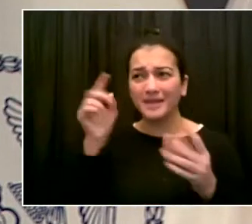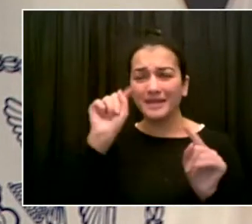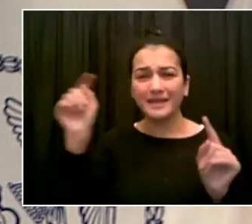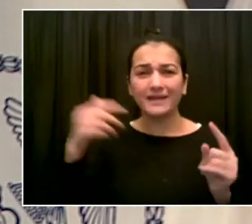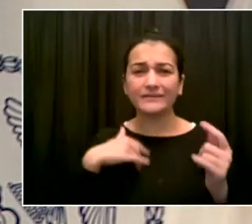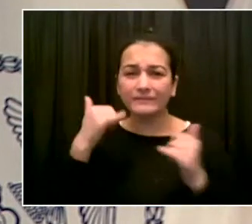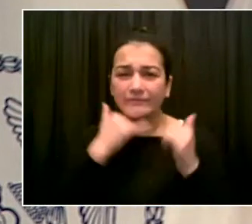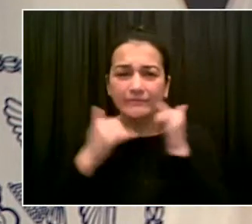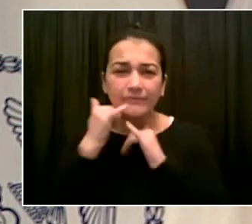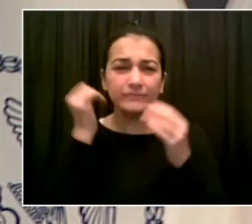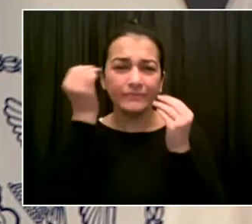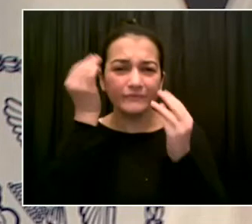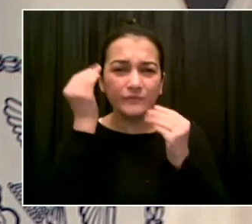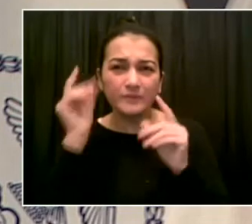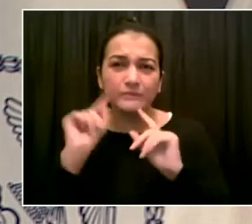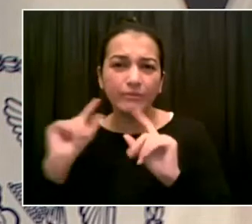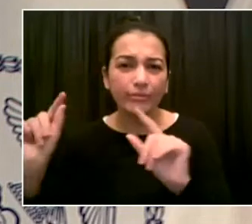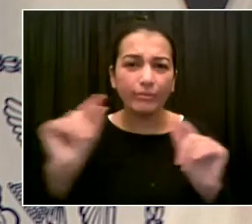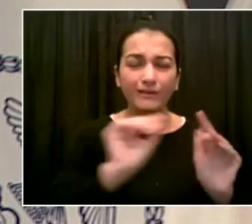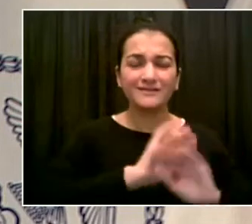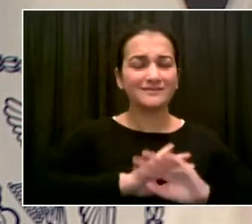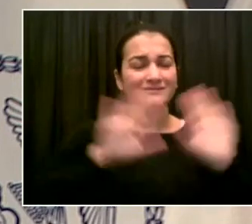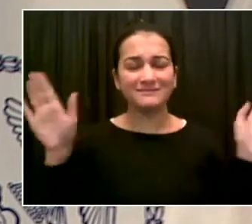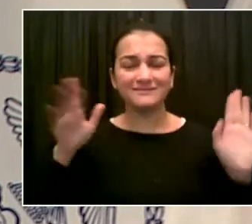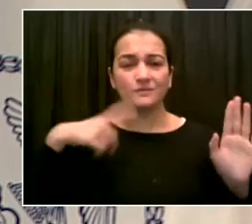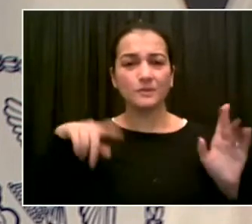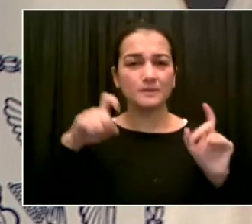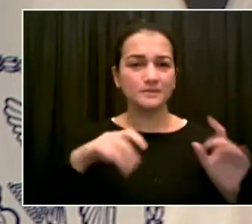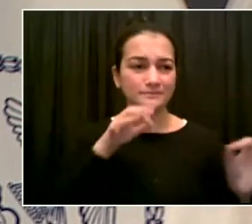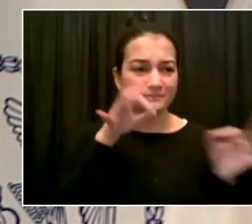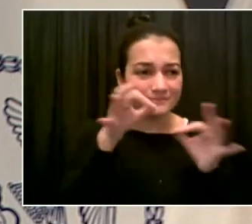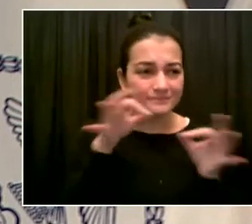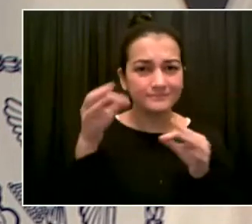EDUCATPEE OPLE AND DISL PE MISCONCEPTIONS. THE BEST WAY TO FIGHT